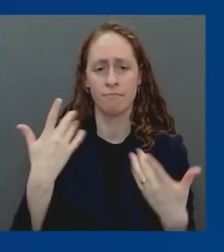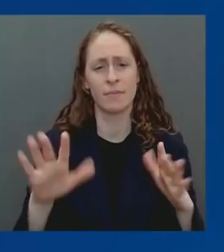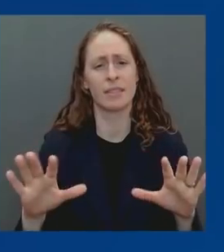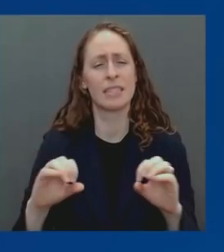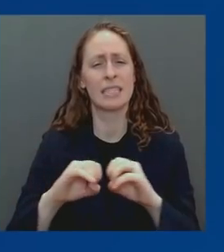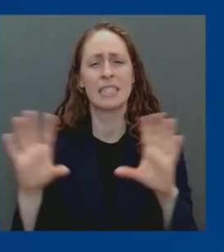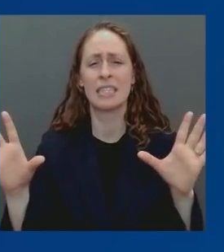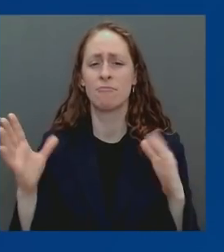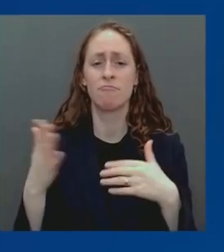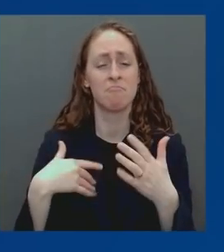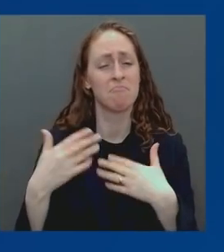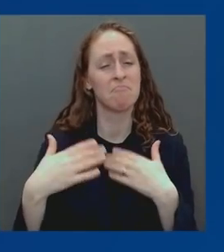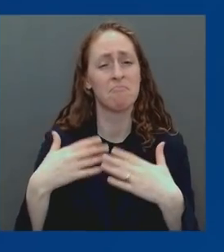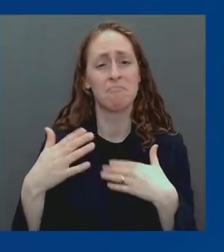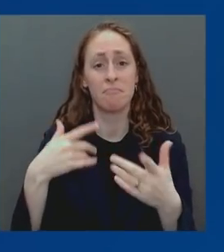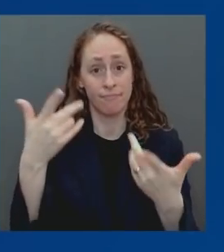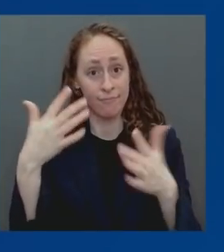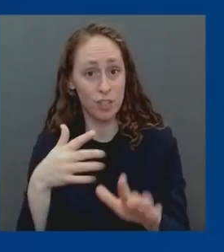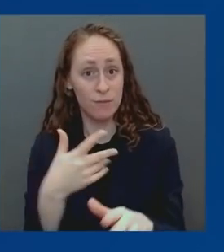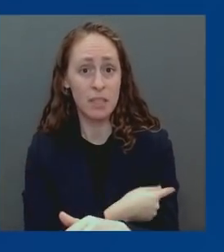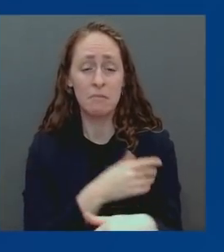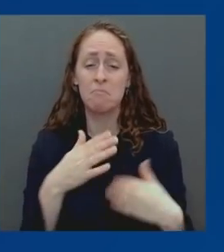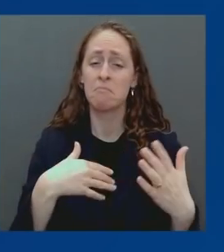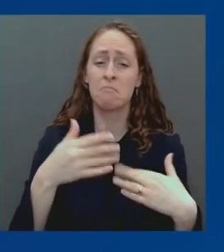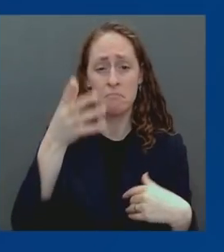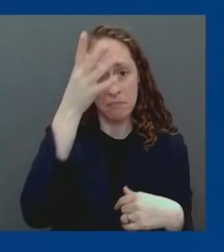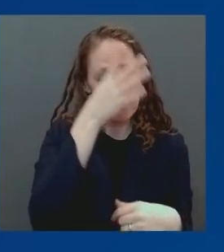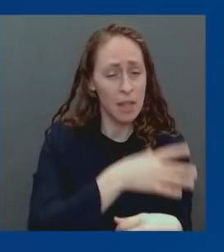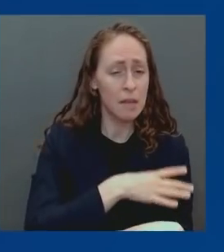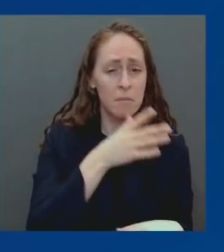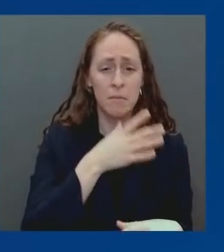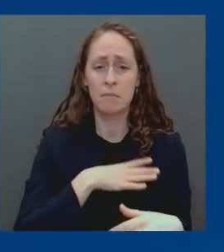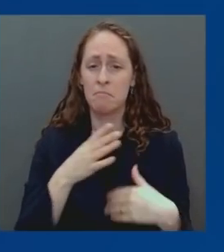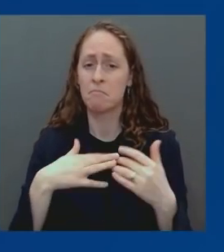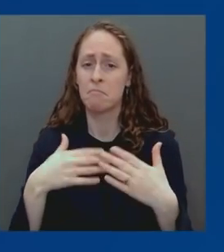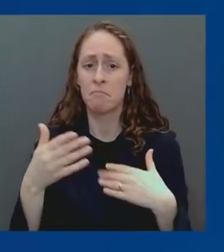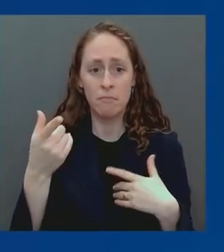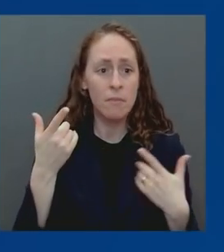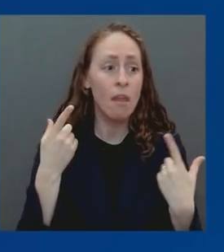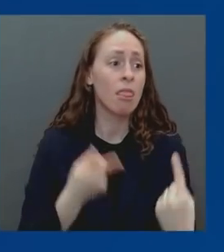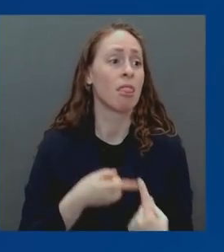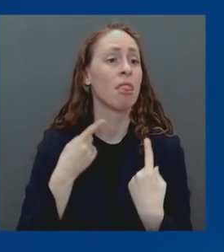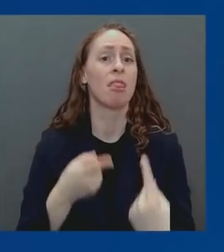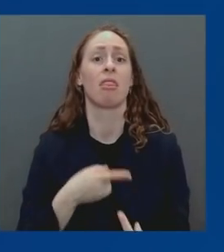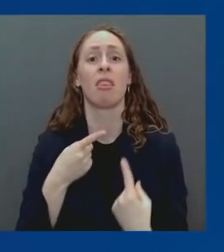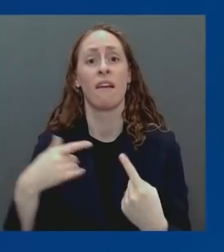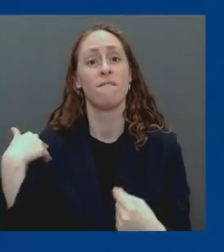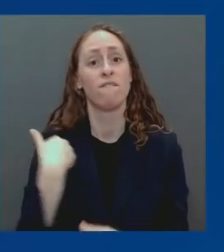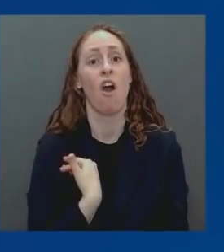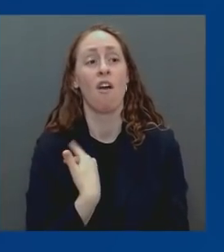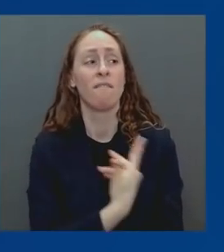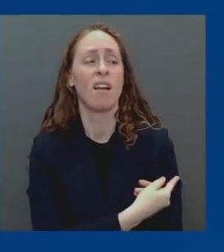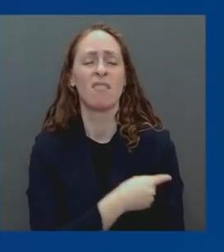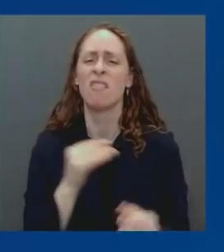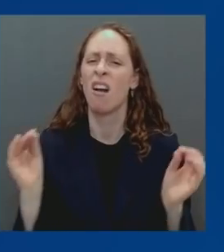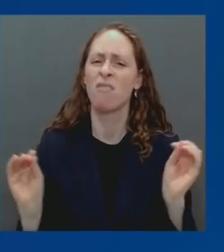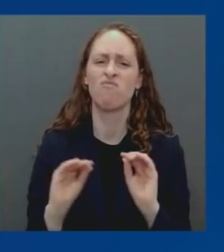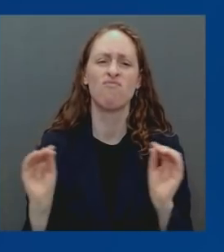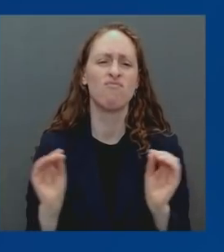Couples were 18 percent less likely to conceive if the male partner had been infected